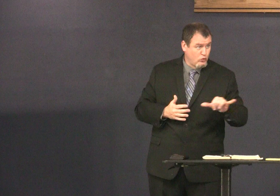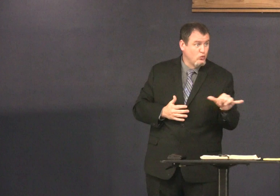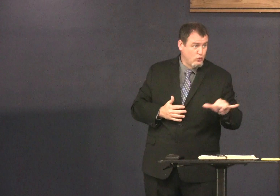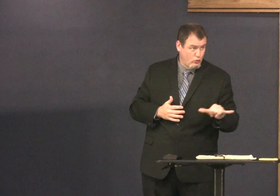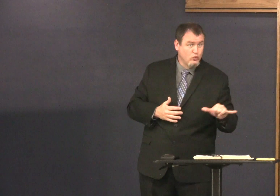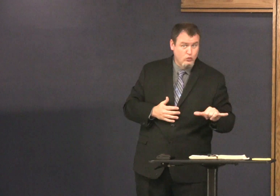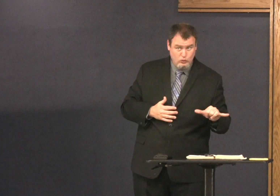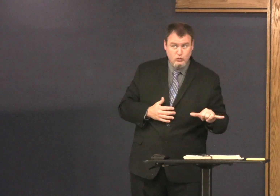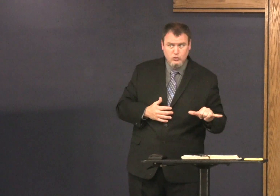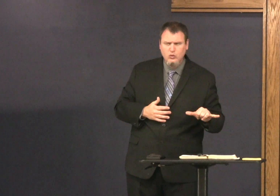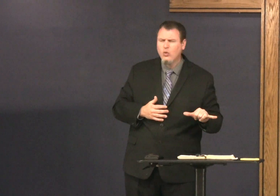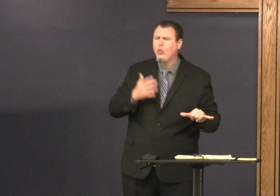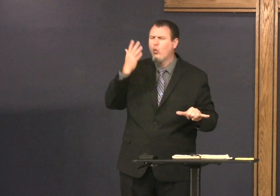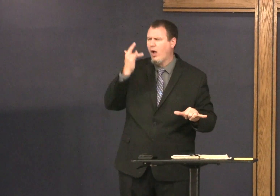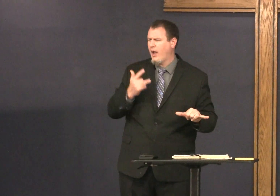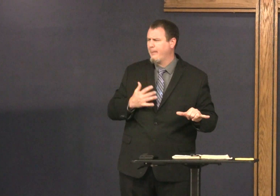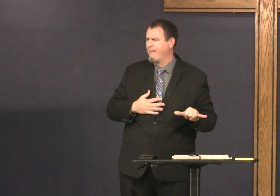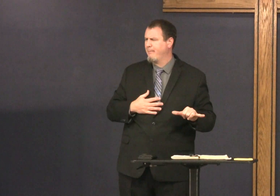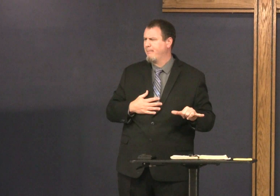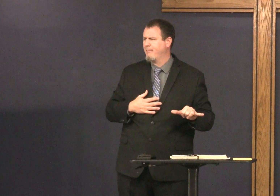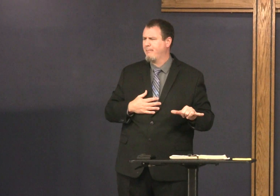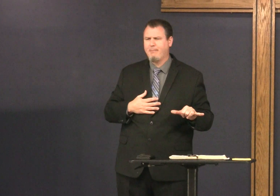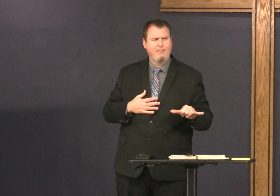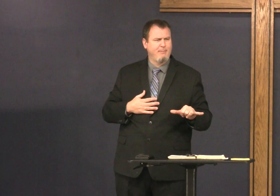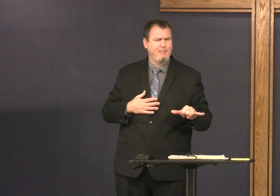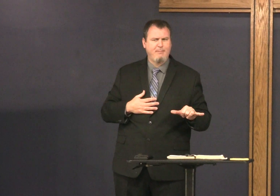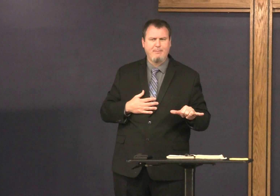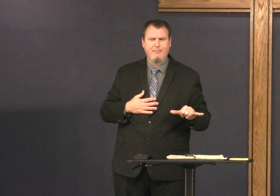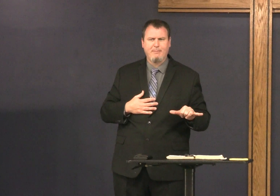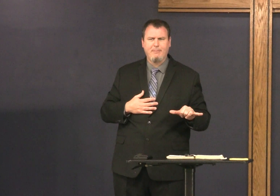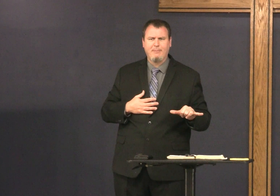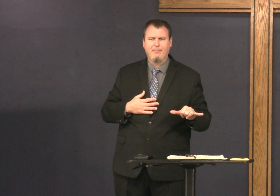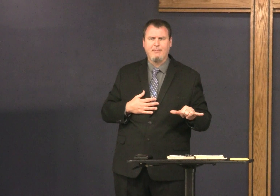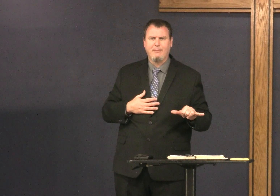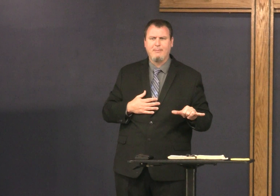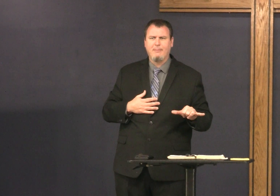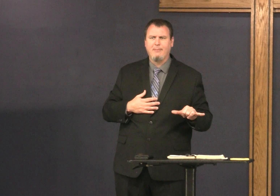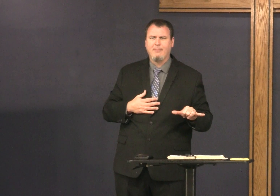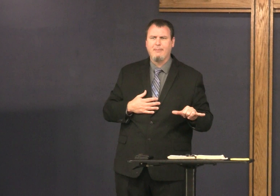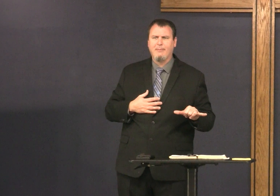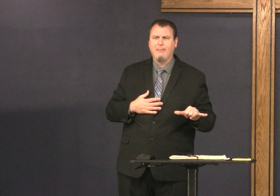time the Jewish soldiers were there also why were why were the Jewish children there